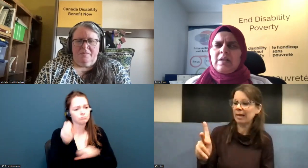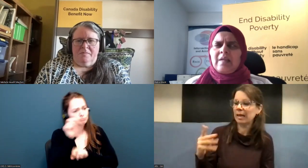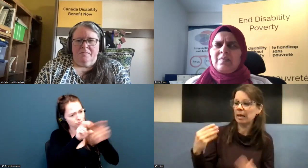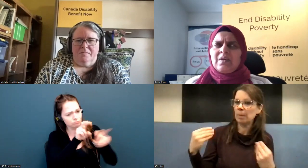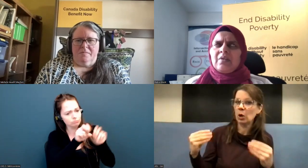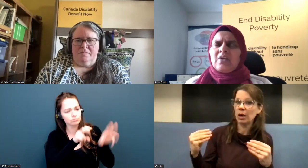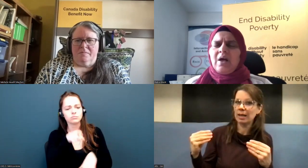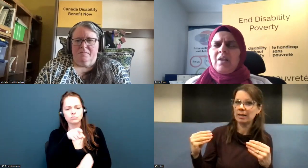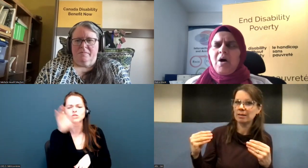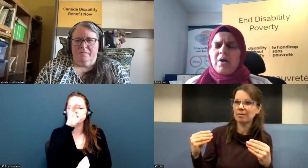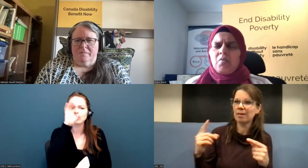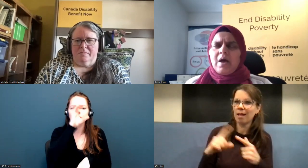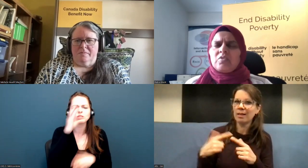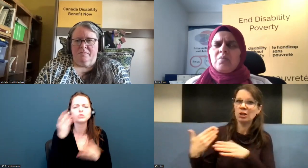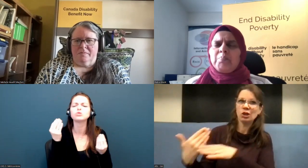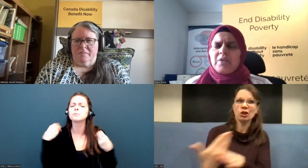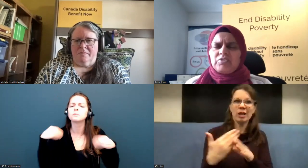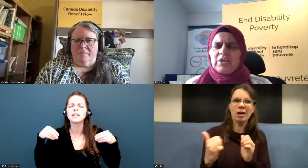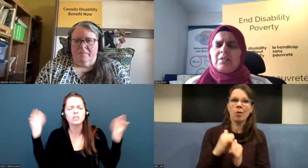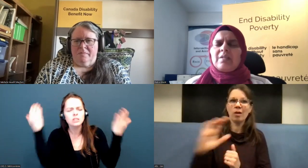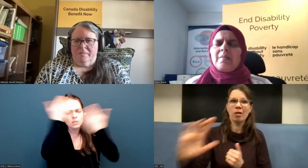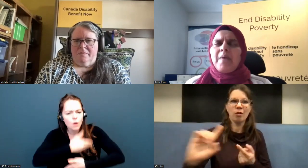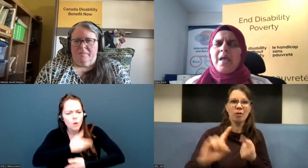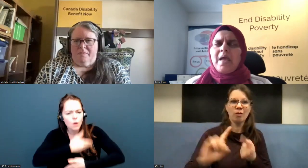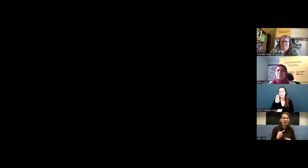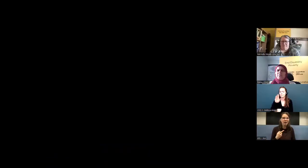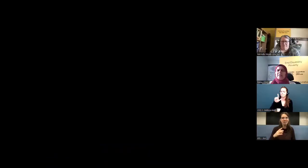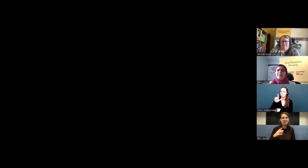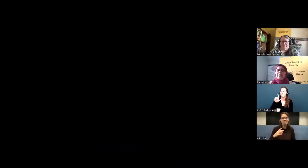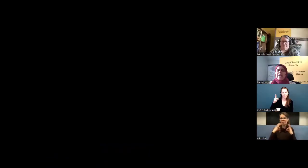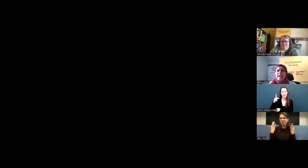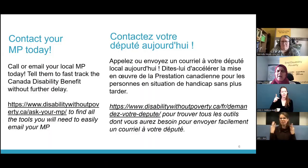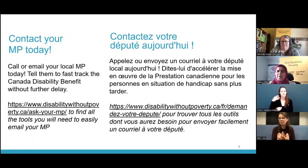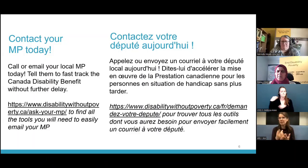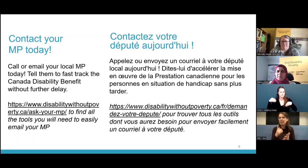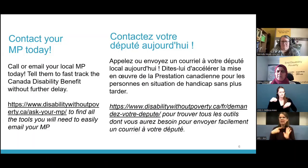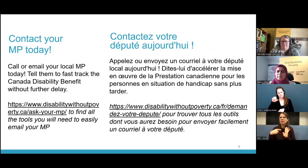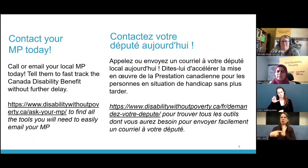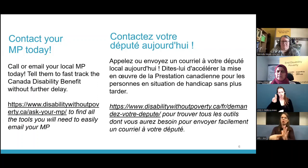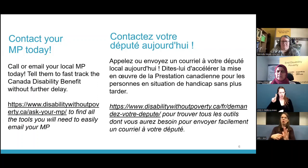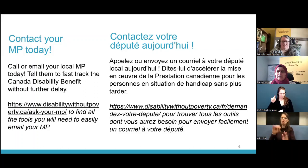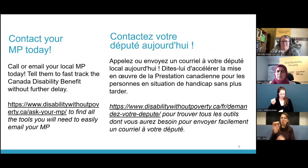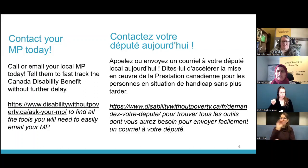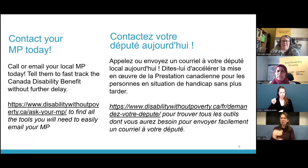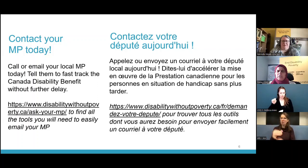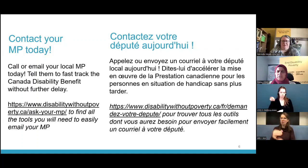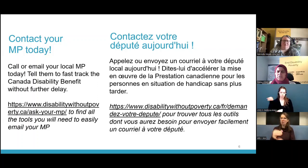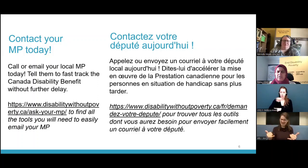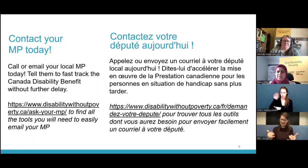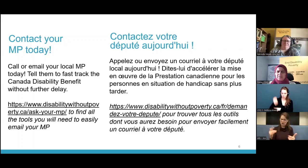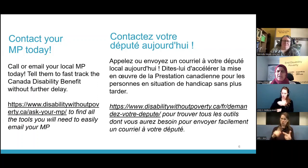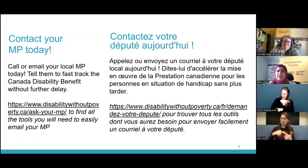LET'S TELL OTTAWA TO BUDGET THE BENEFIT NOW. WE NEED TO DO THIS.